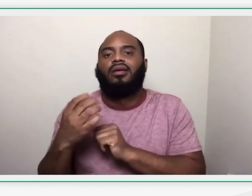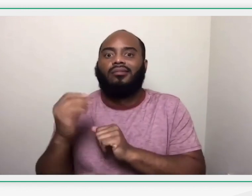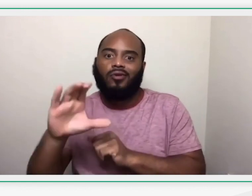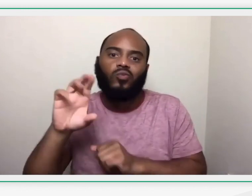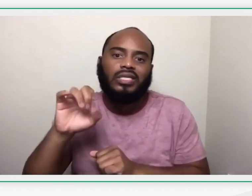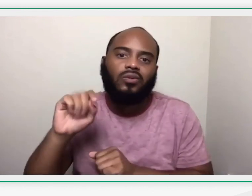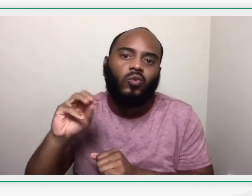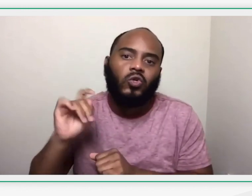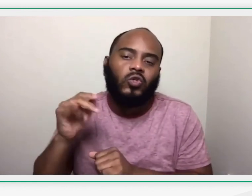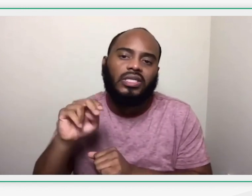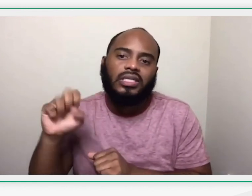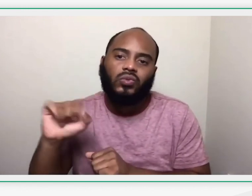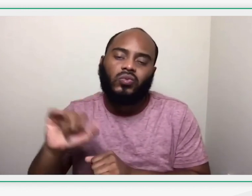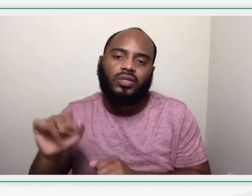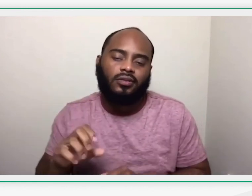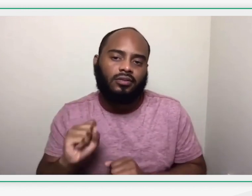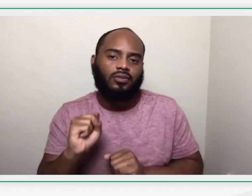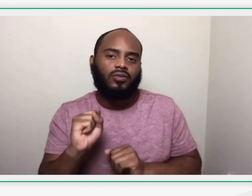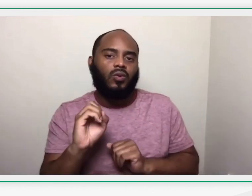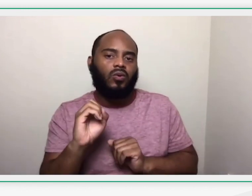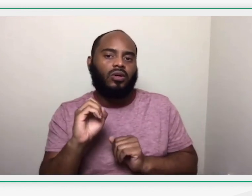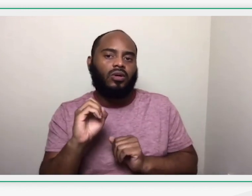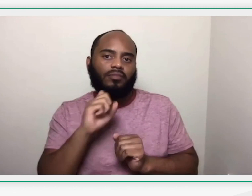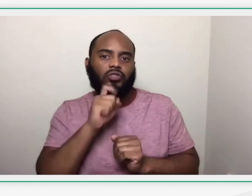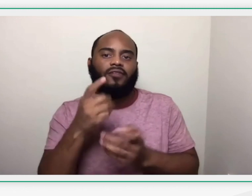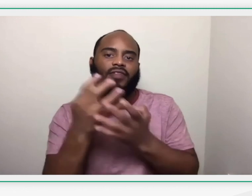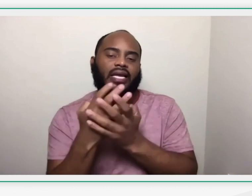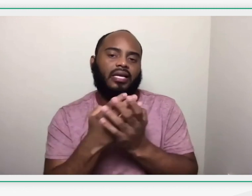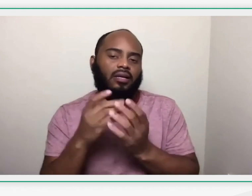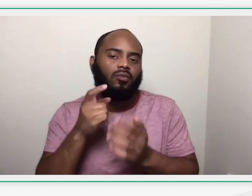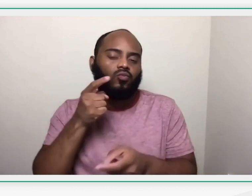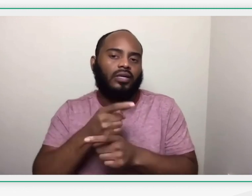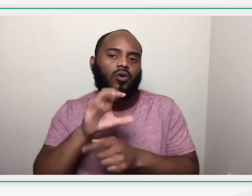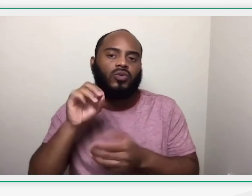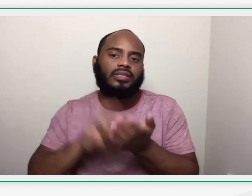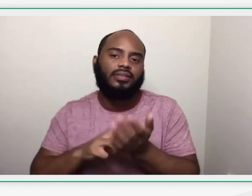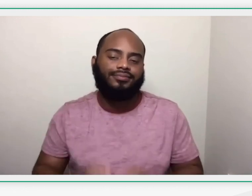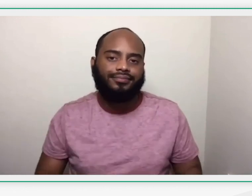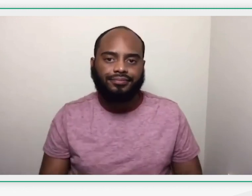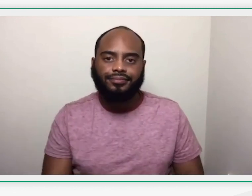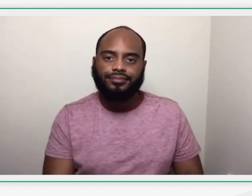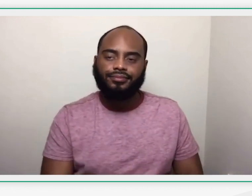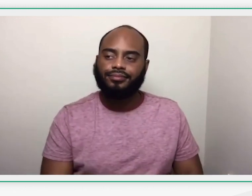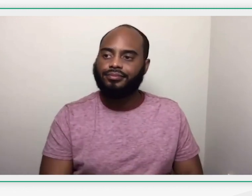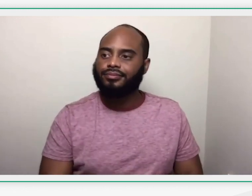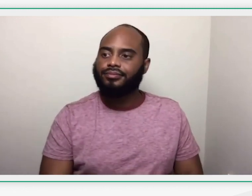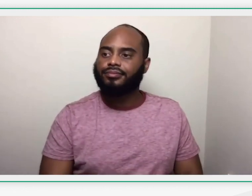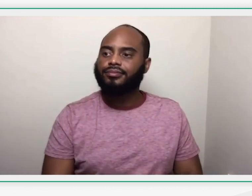as well as your creditworthiness. So, make sure you screen your co-signers so you end up with the right person.